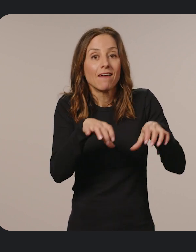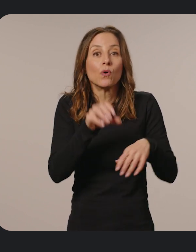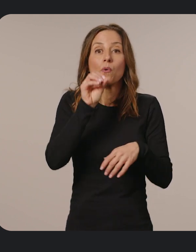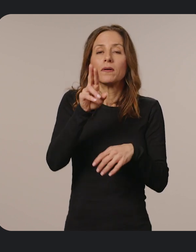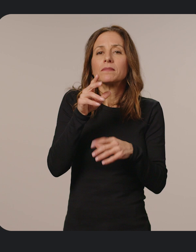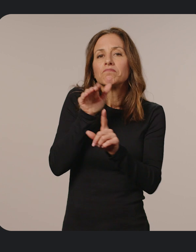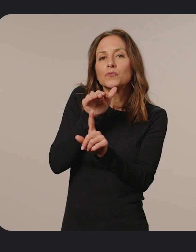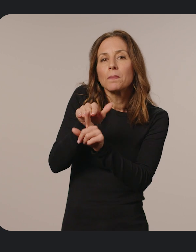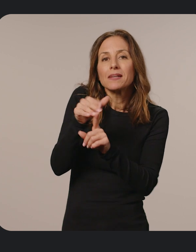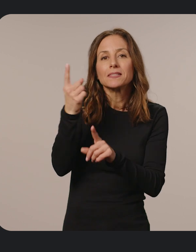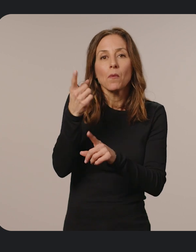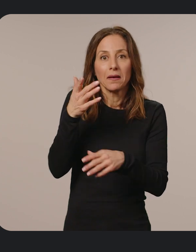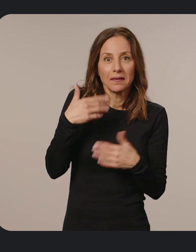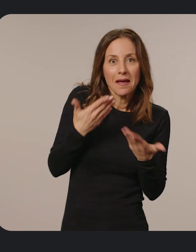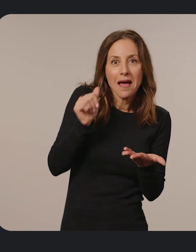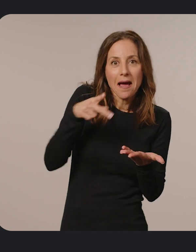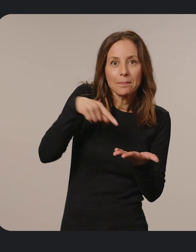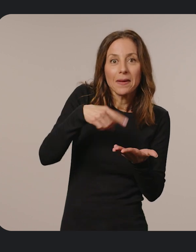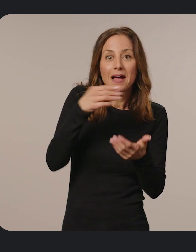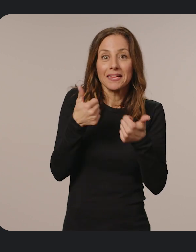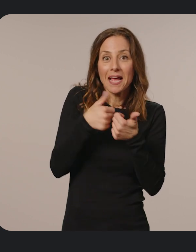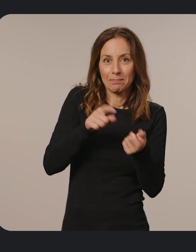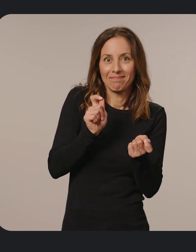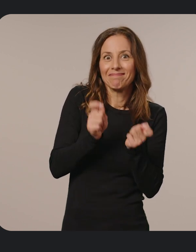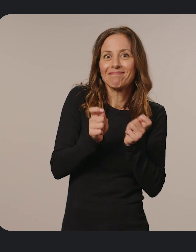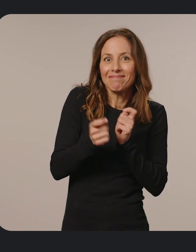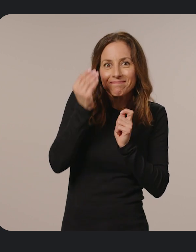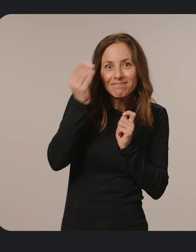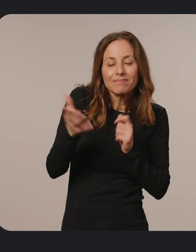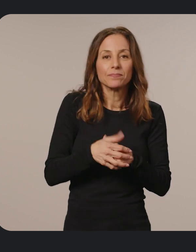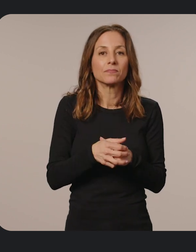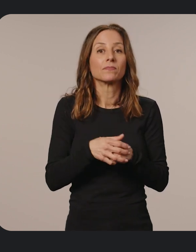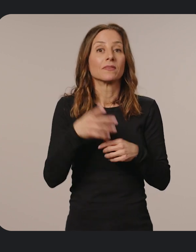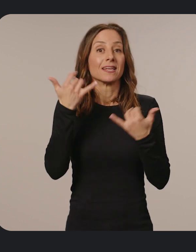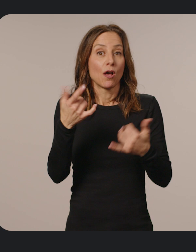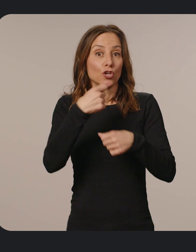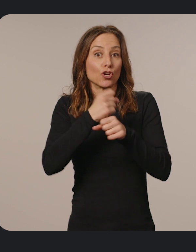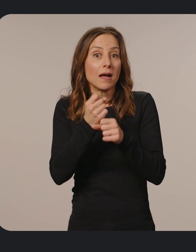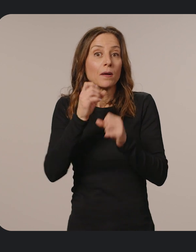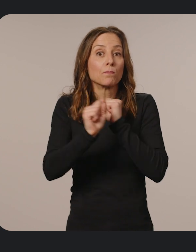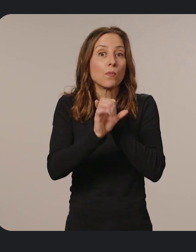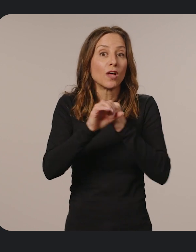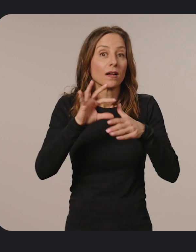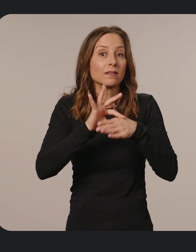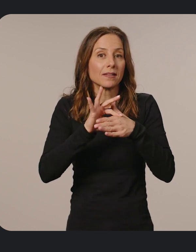or simply reminding someone that your app or game is evolving. We automatically create small control groups.